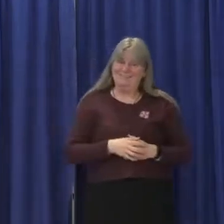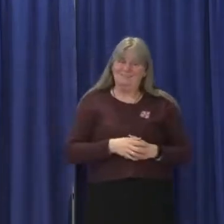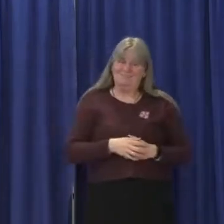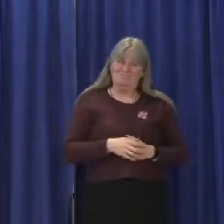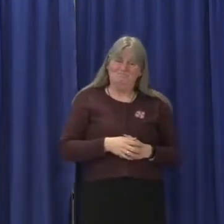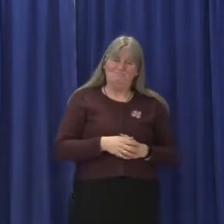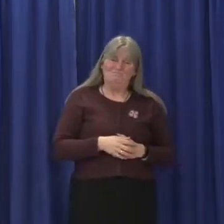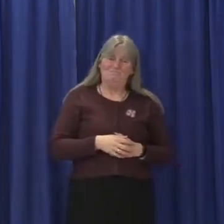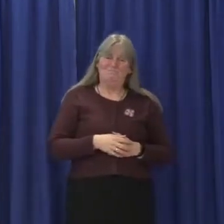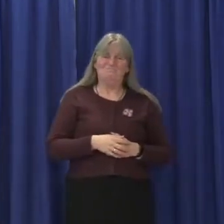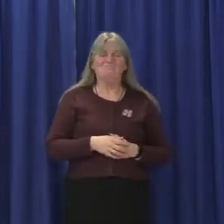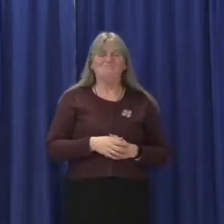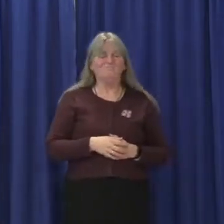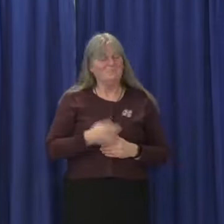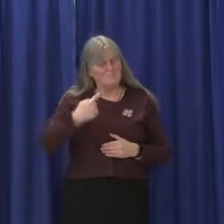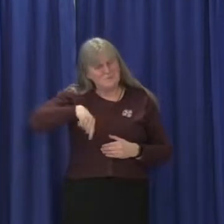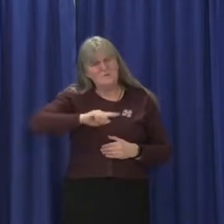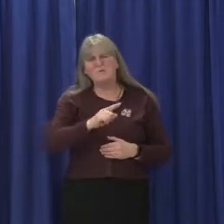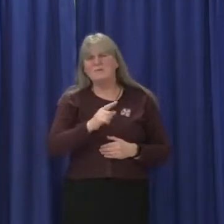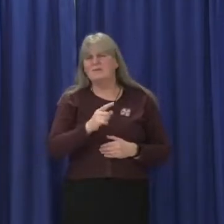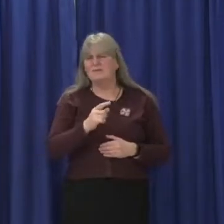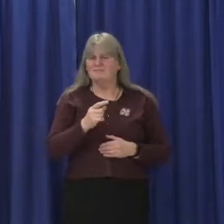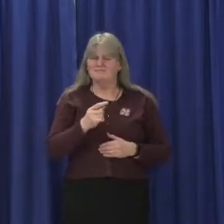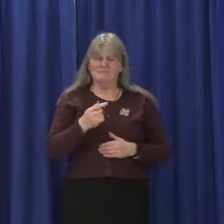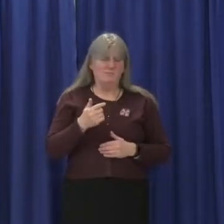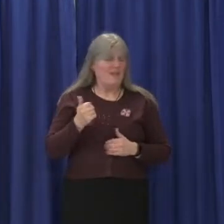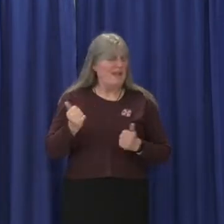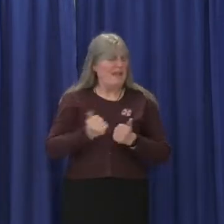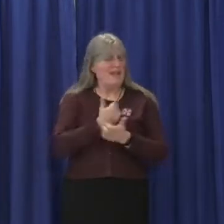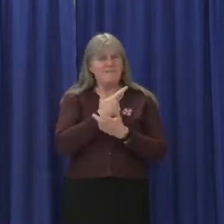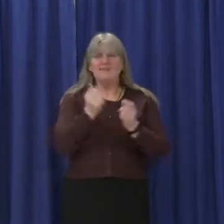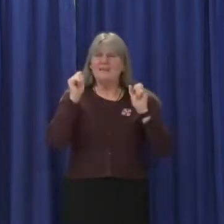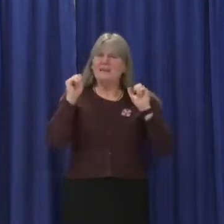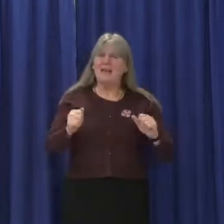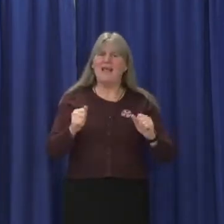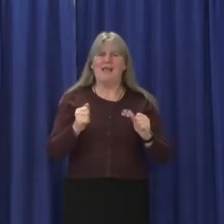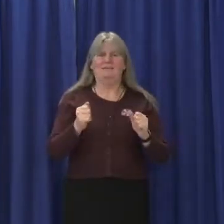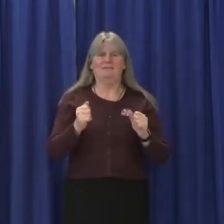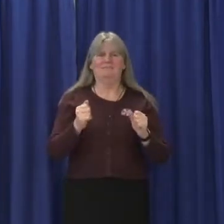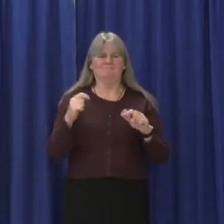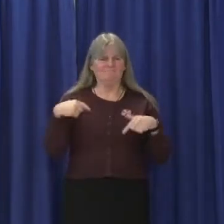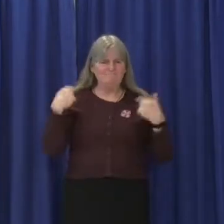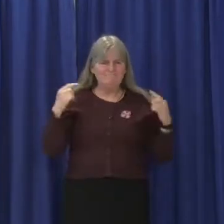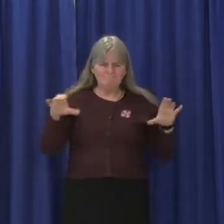we are doing everything we can to be in a situation where we have nobody in the hospital